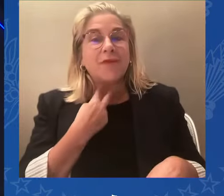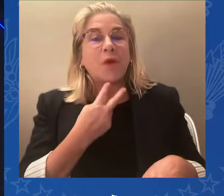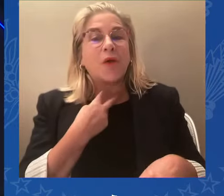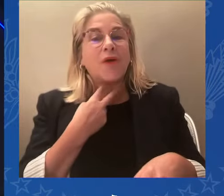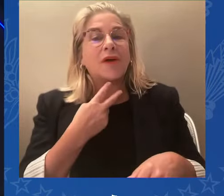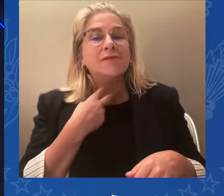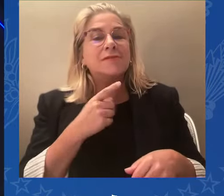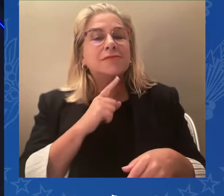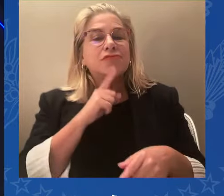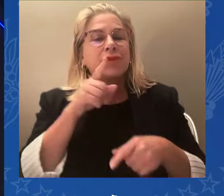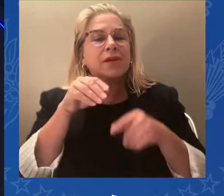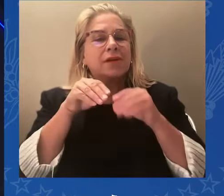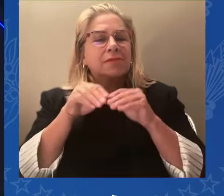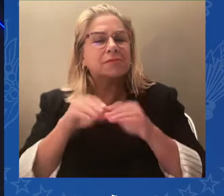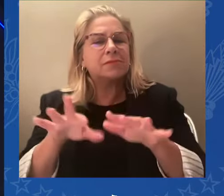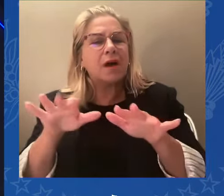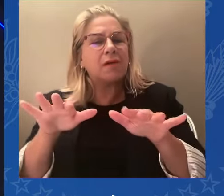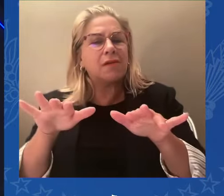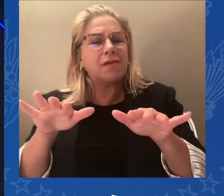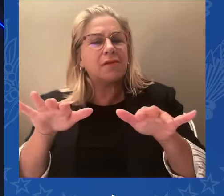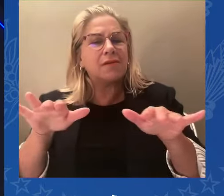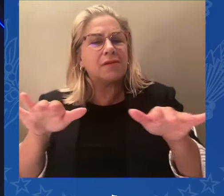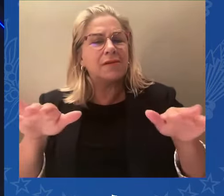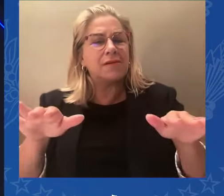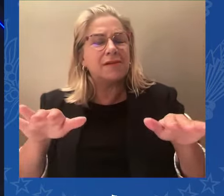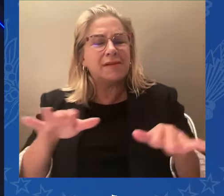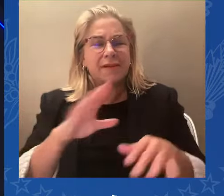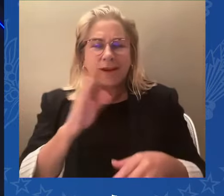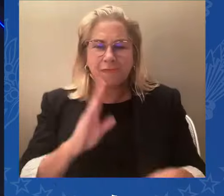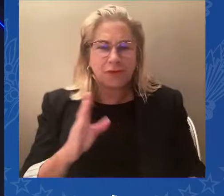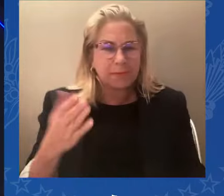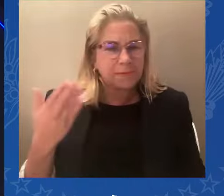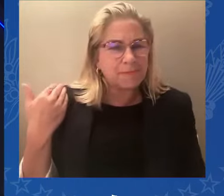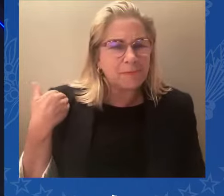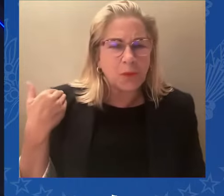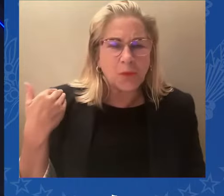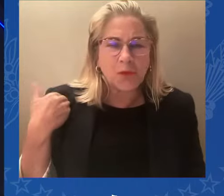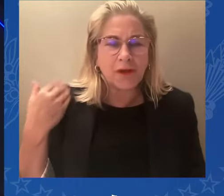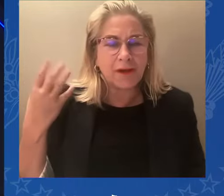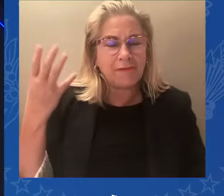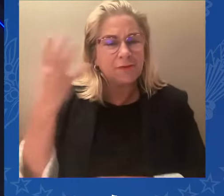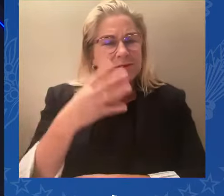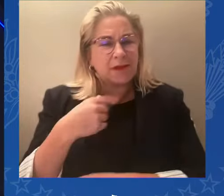we've deeply explored what that theme means for us as a community and as a nation.